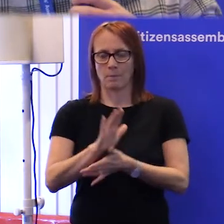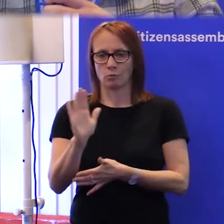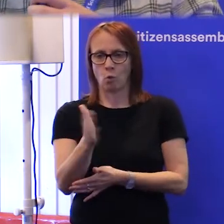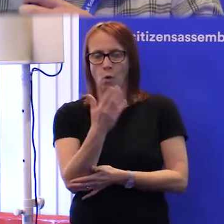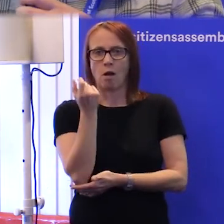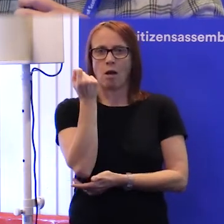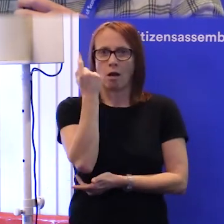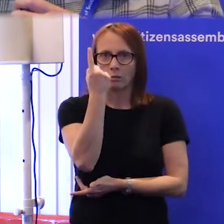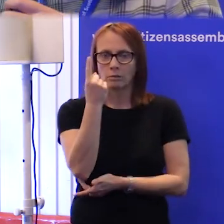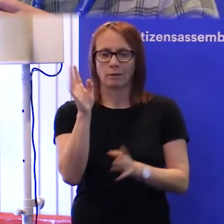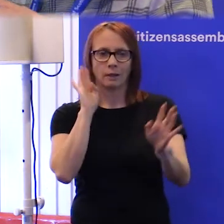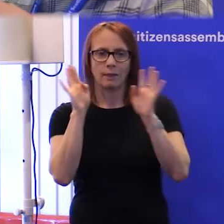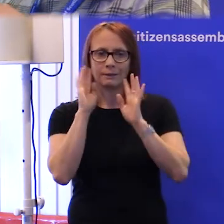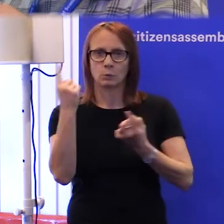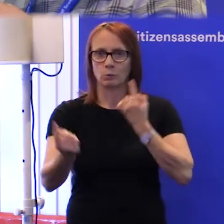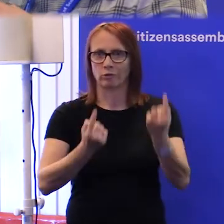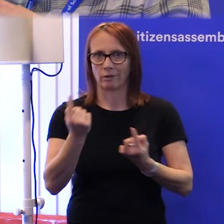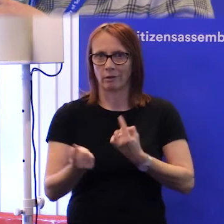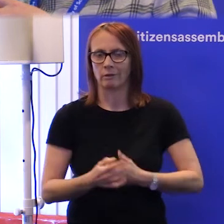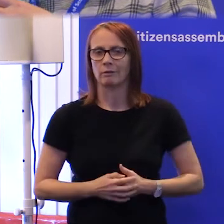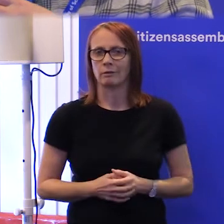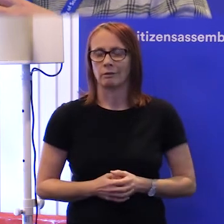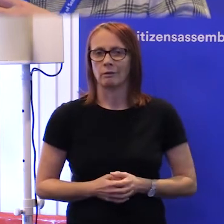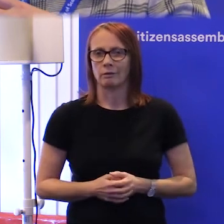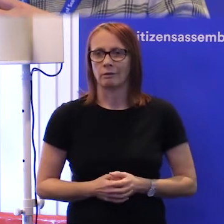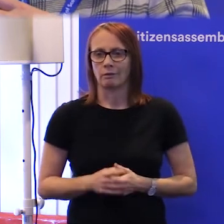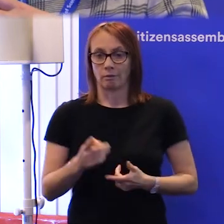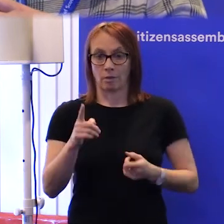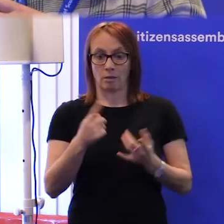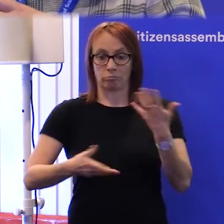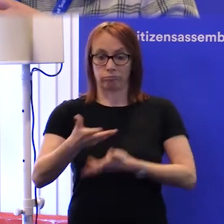people's perspectives are but then take it to a deliberation where